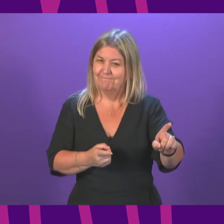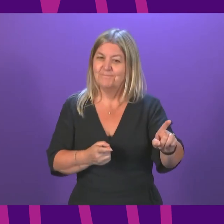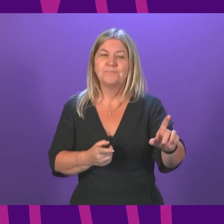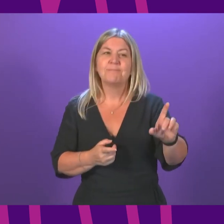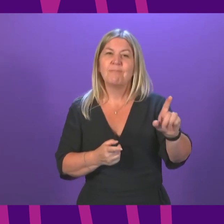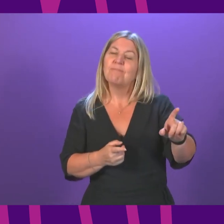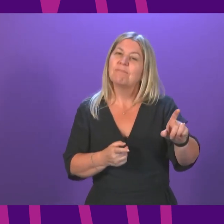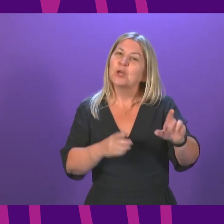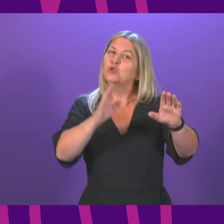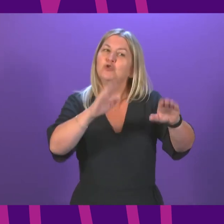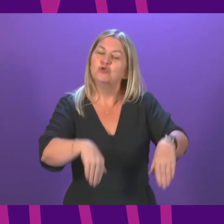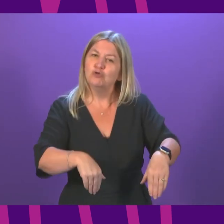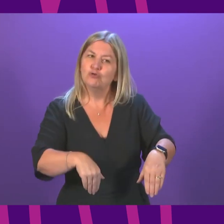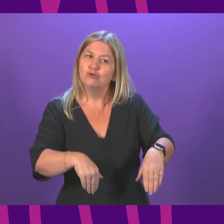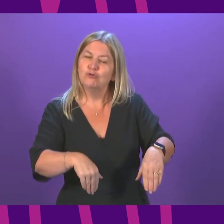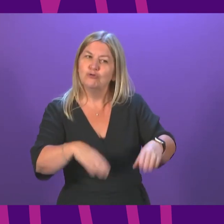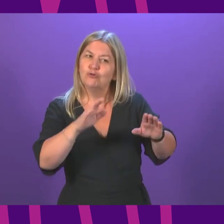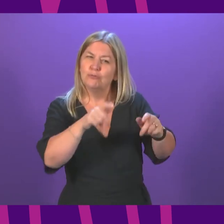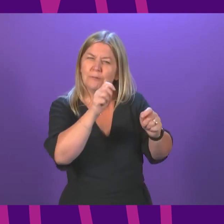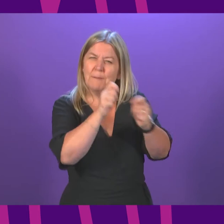should not be agreed to for a number of reasons.